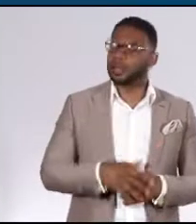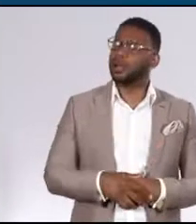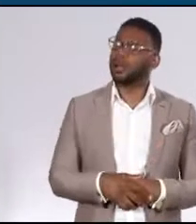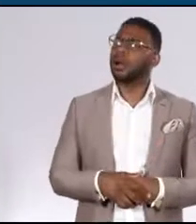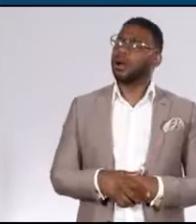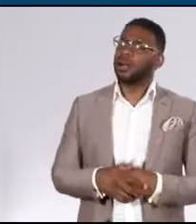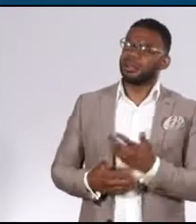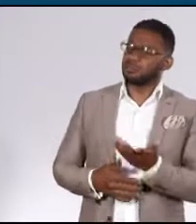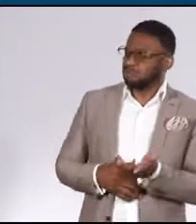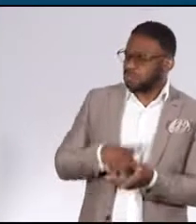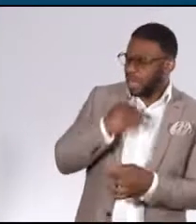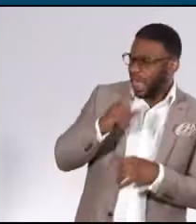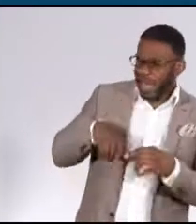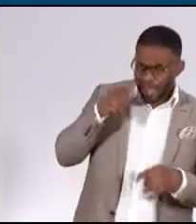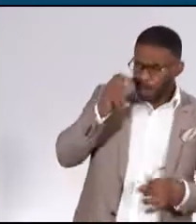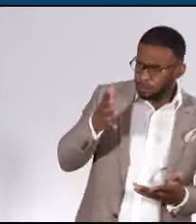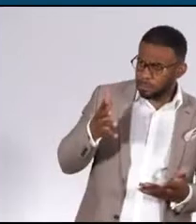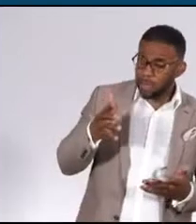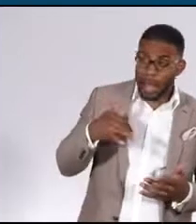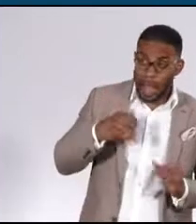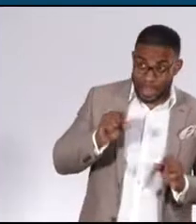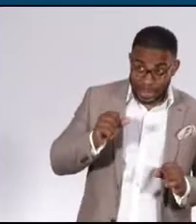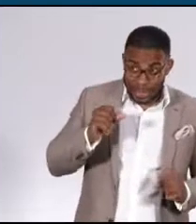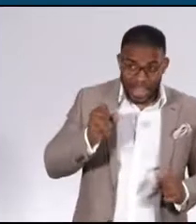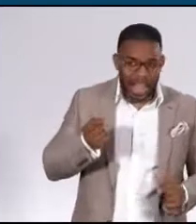they'll say it's not that I can't hear you. It's I can't understand you.